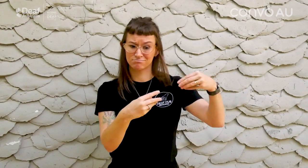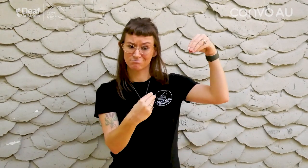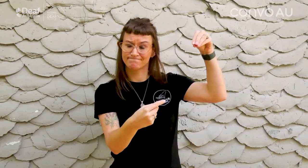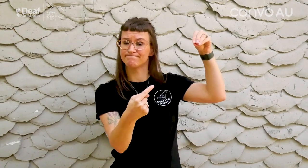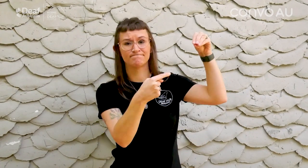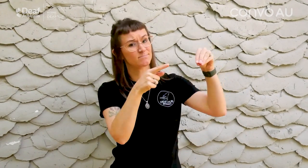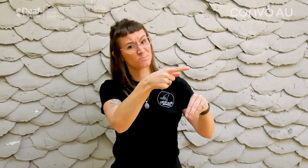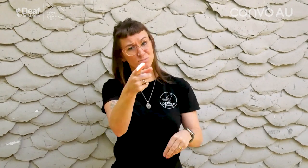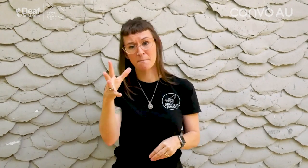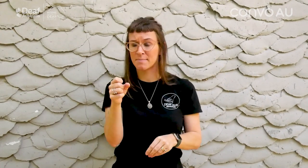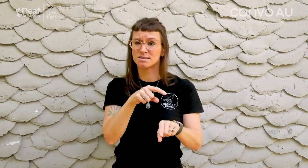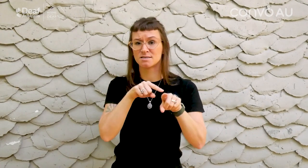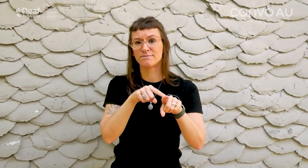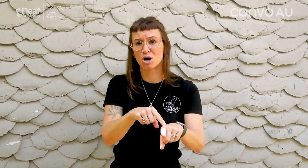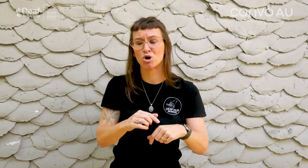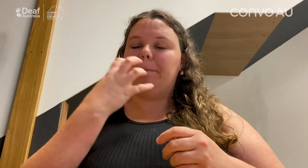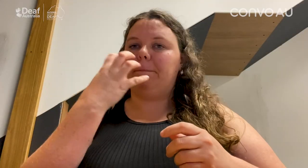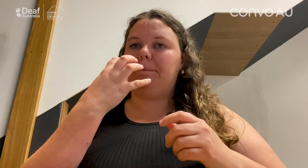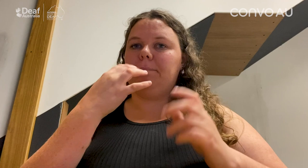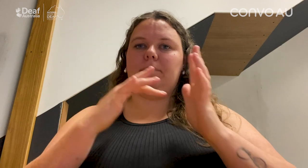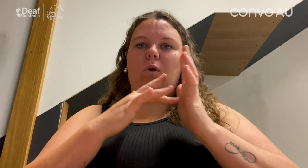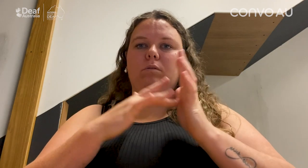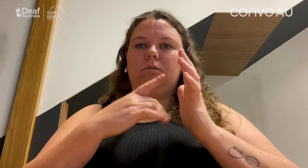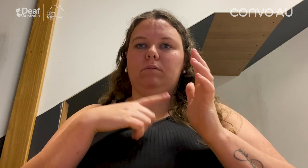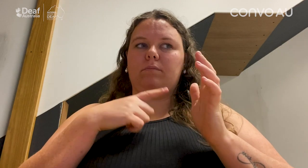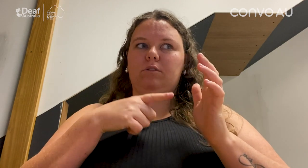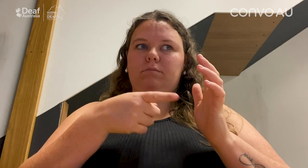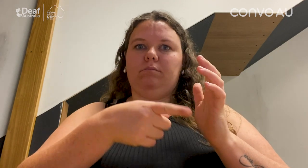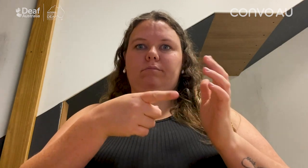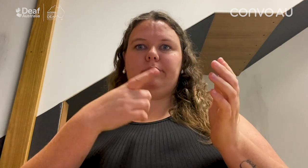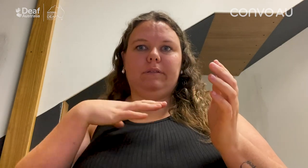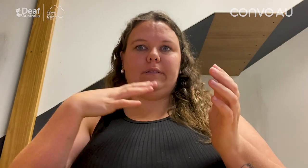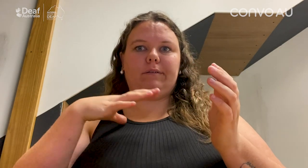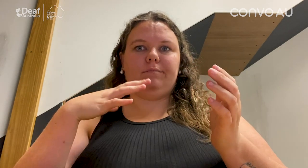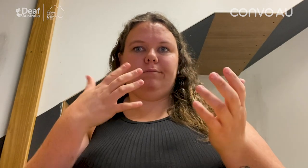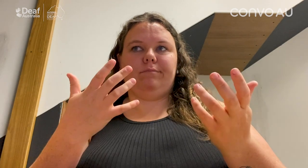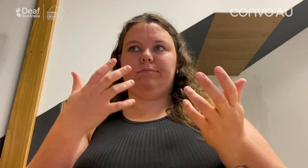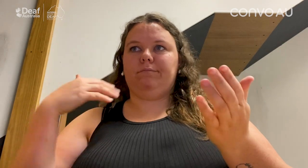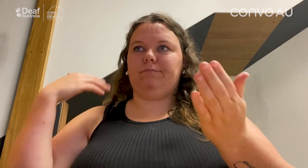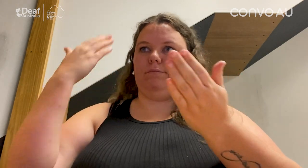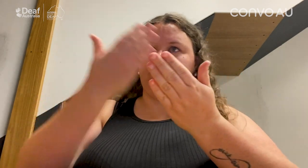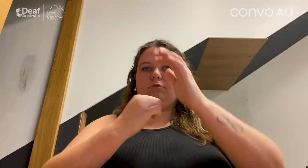They must follow it. The declaration is extremely important because it’s something that’s been needed for a long time.